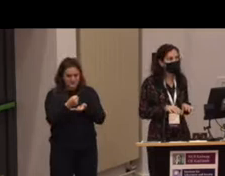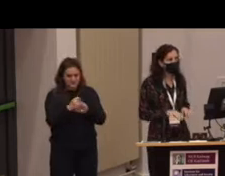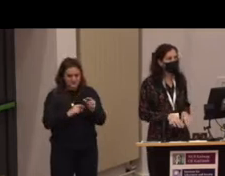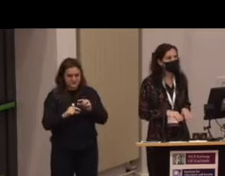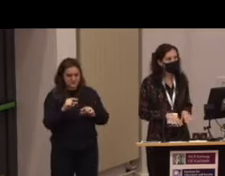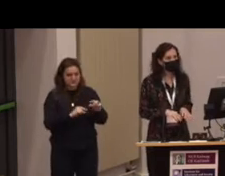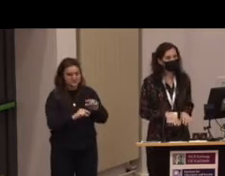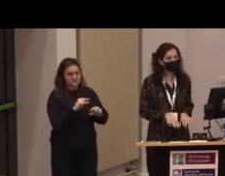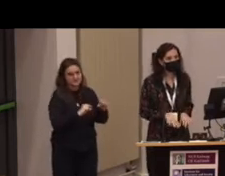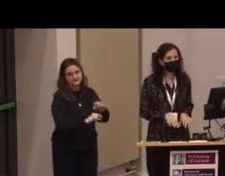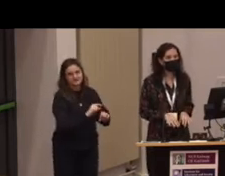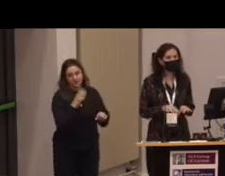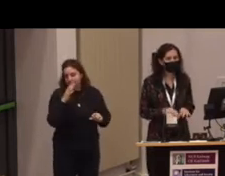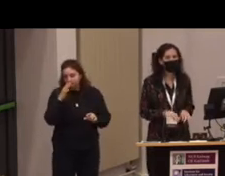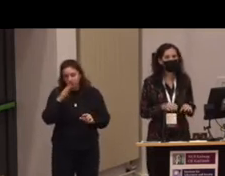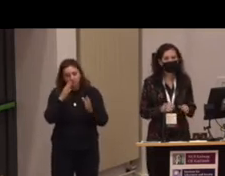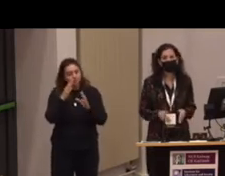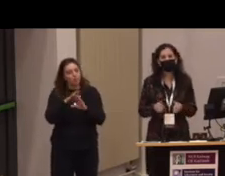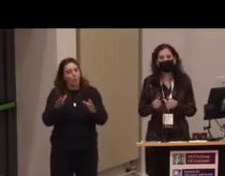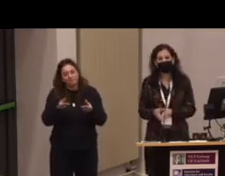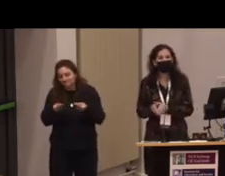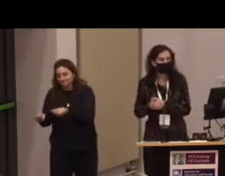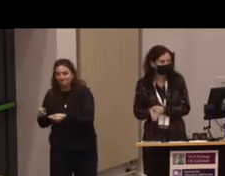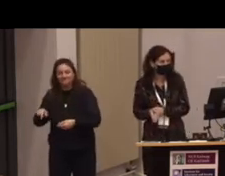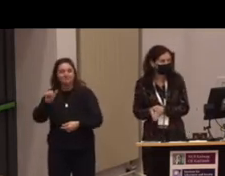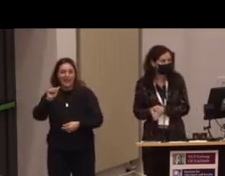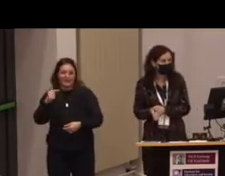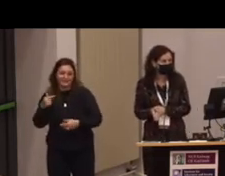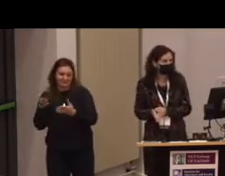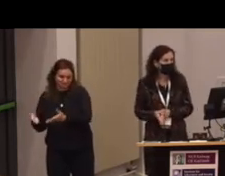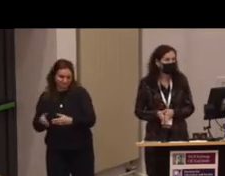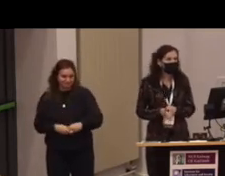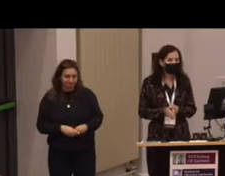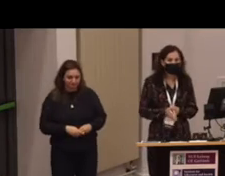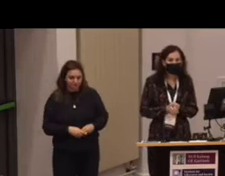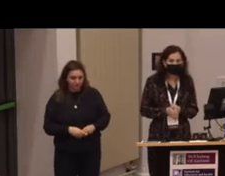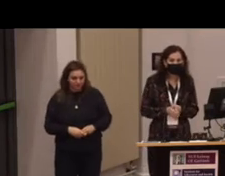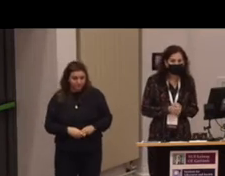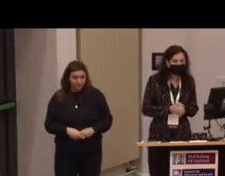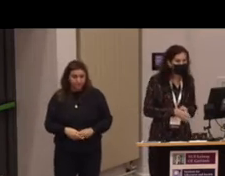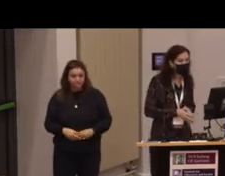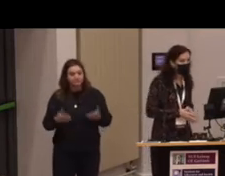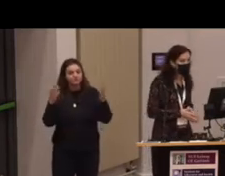is very much a focus on impairments acquired during the crises. How we know that most AT